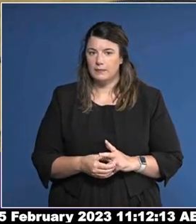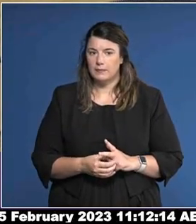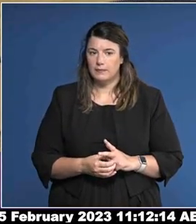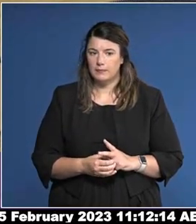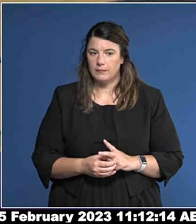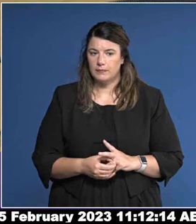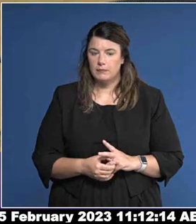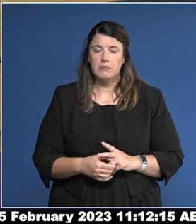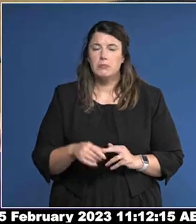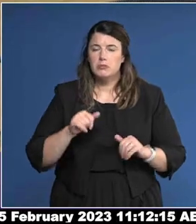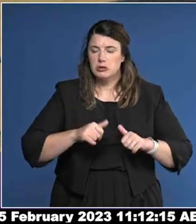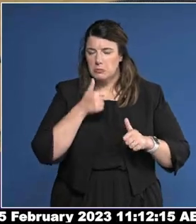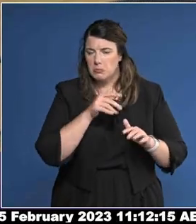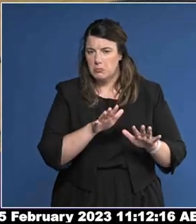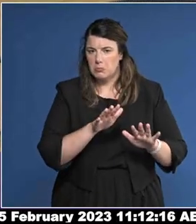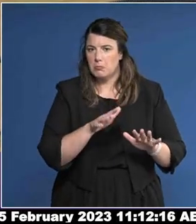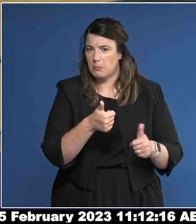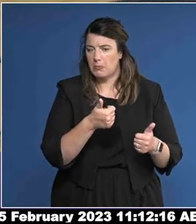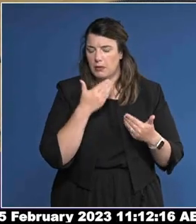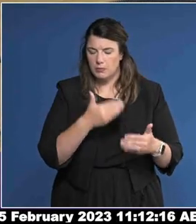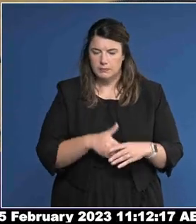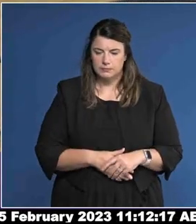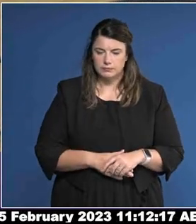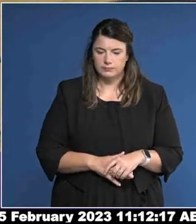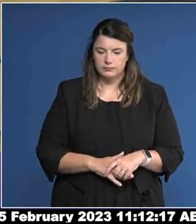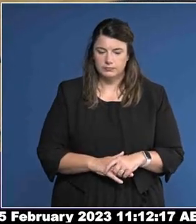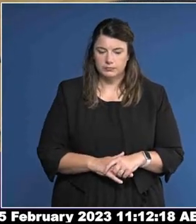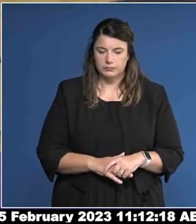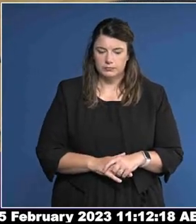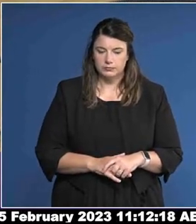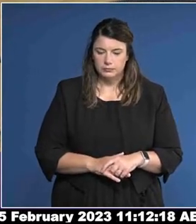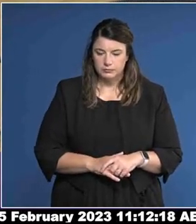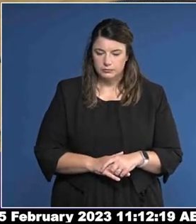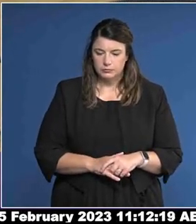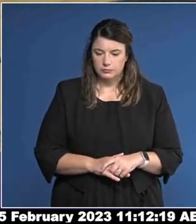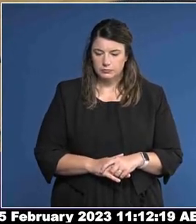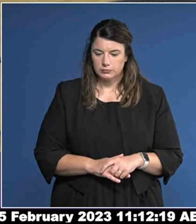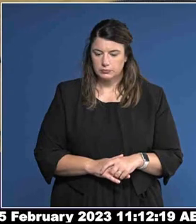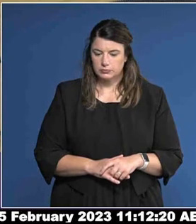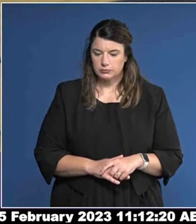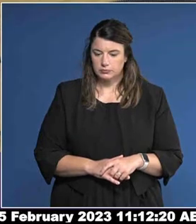Yes. Thank you. MS EASTMAN: But it linked, then, to a finding that: